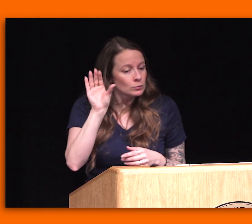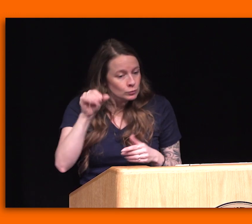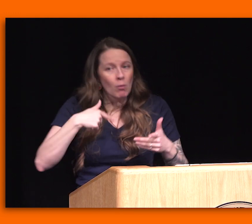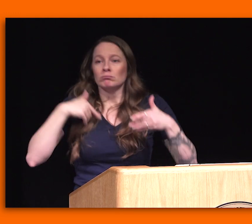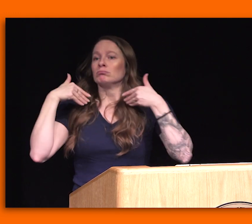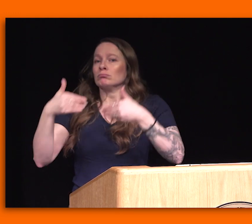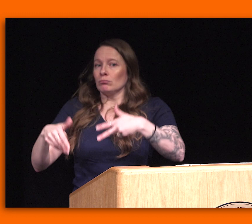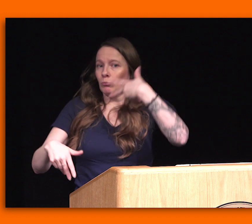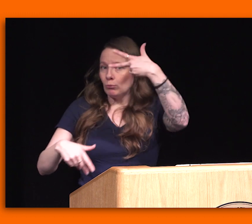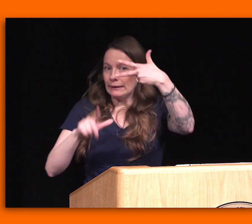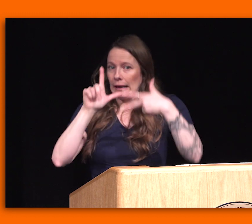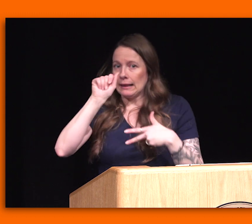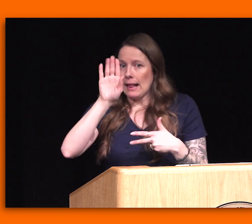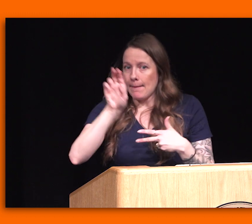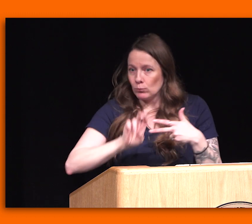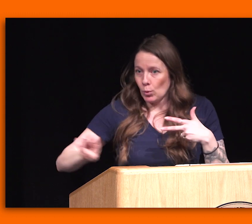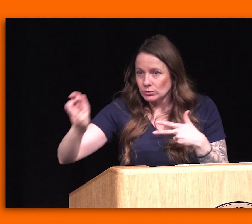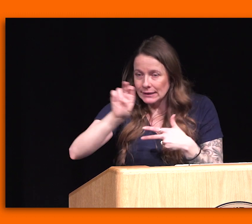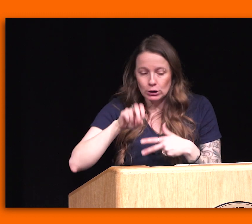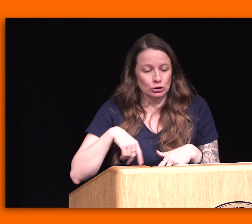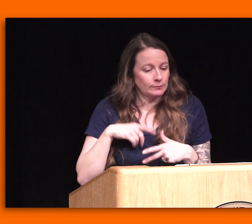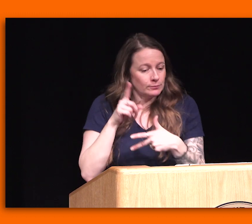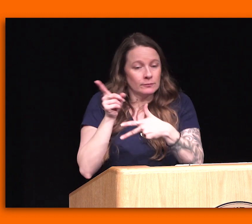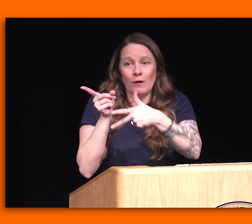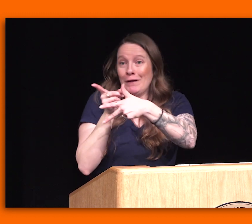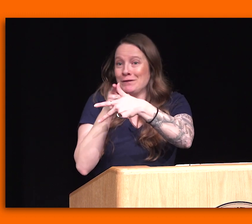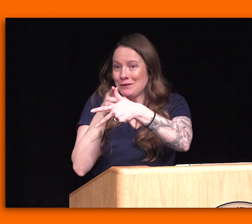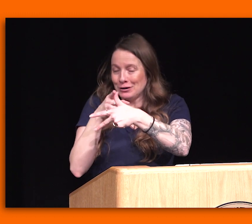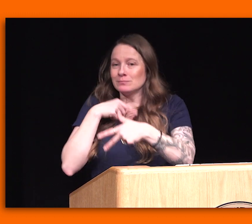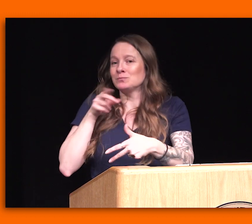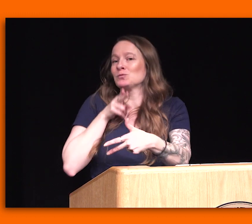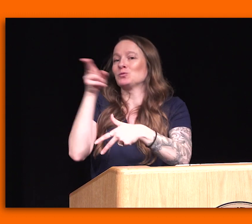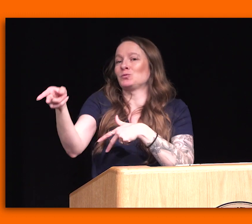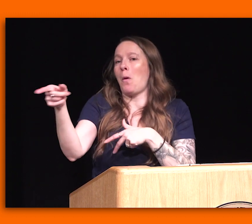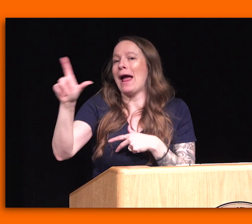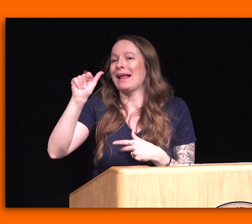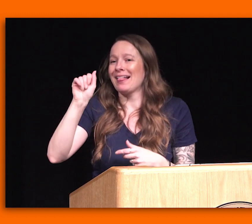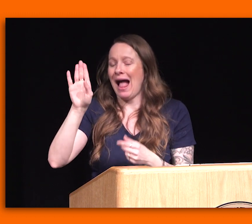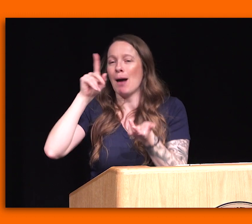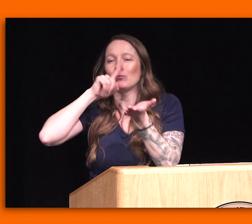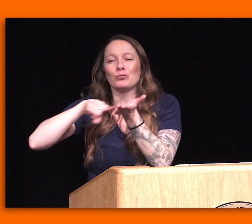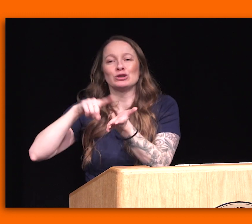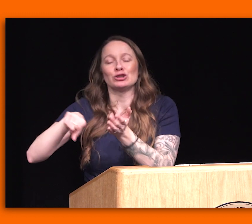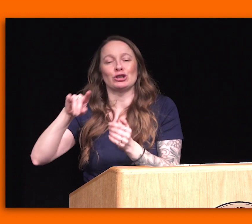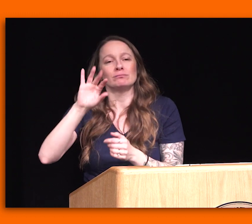working in that environment and with the people in that environment. I did 3 lab rotations.